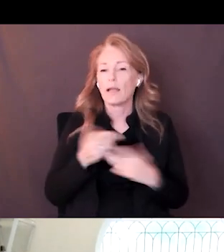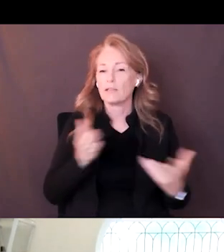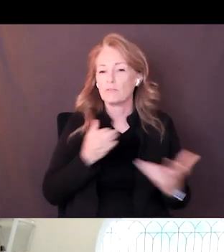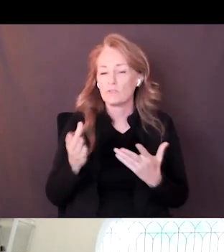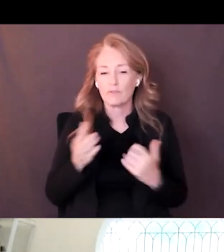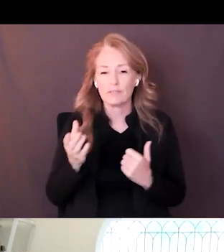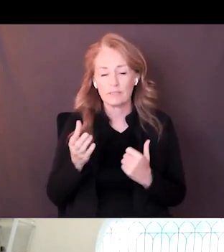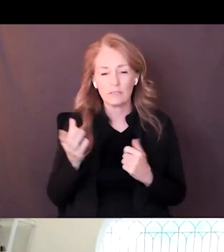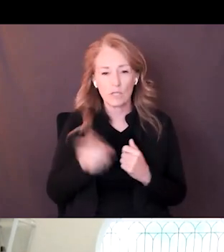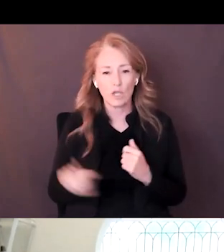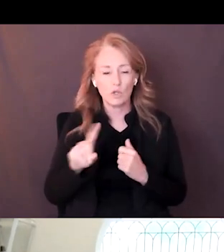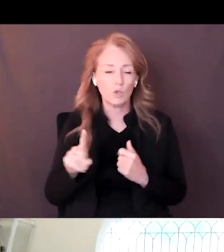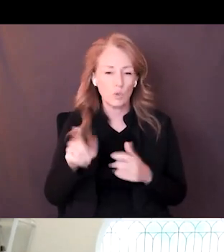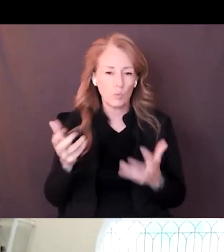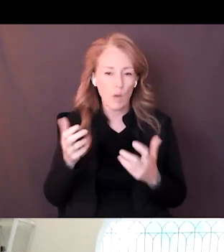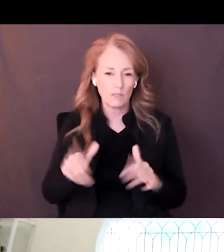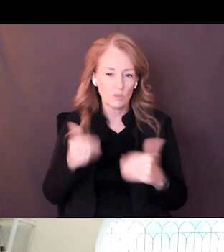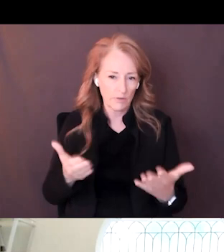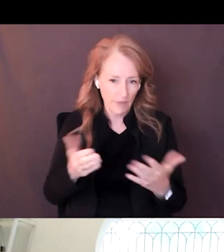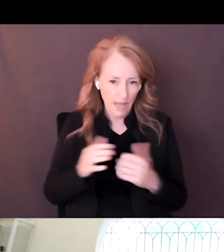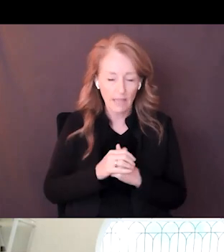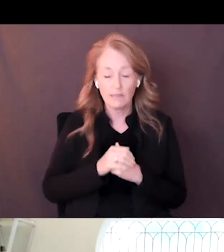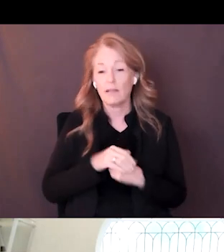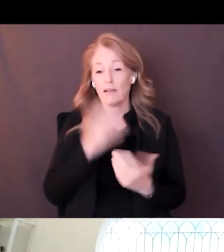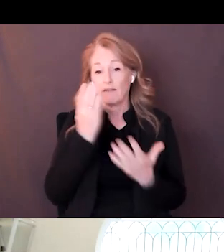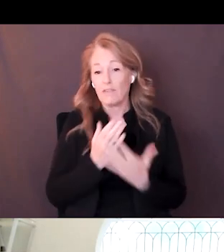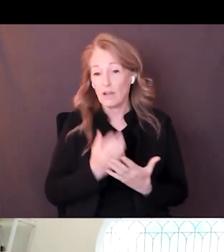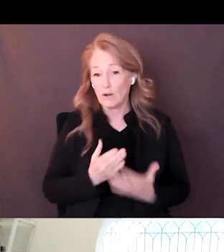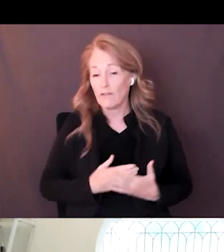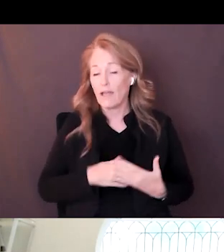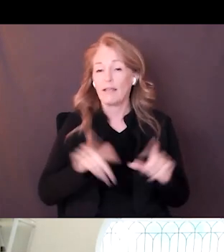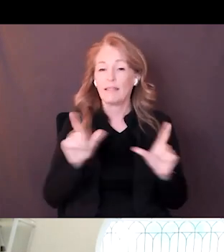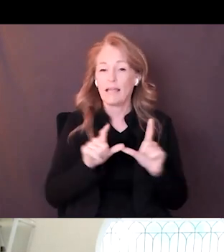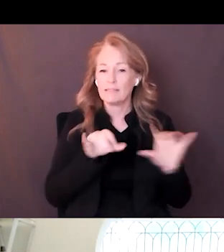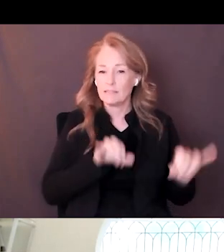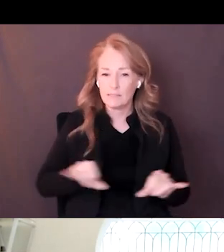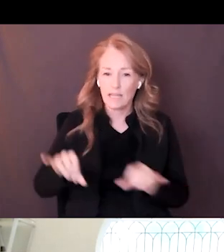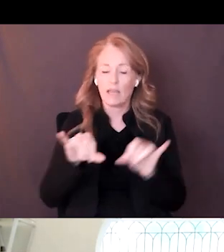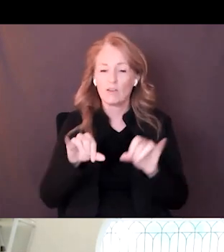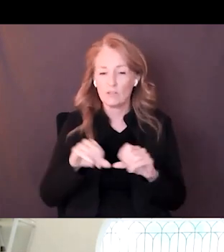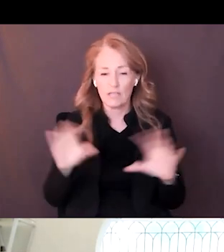THAT IS VERIFY, AND REQUIRE STAFFING CREDITS.